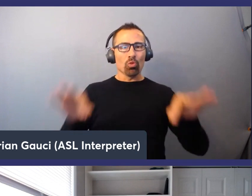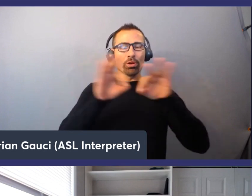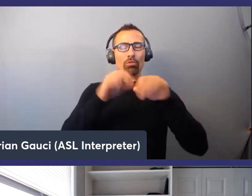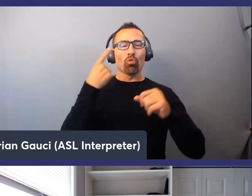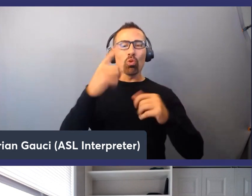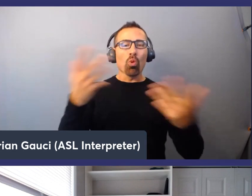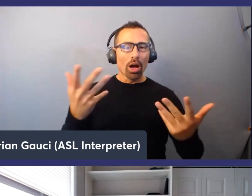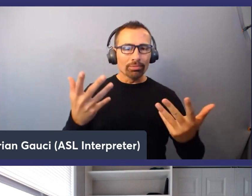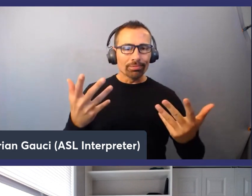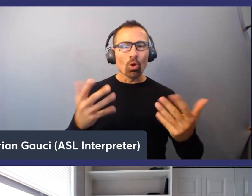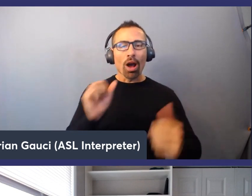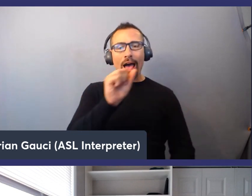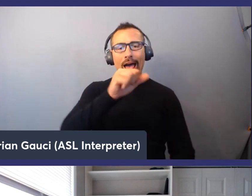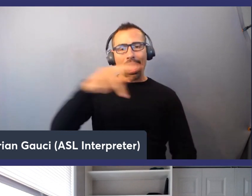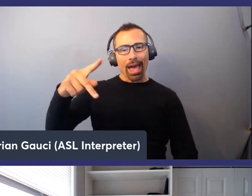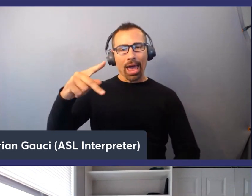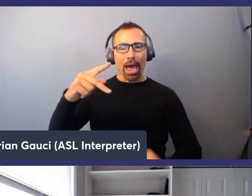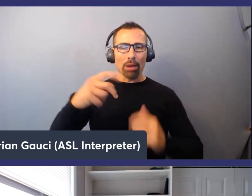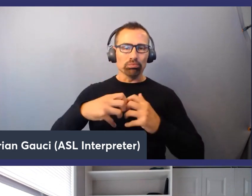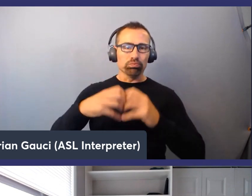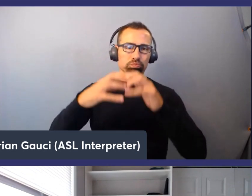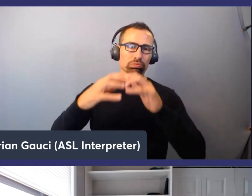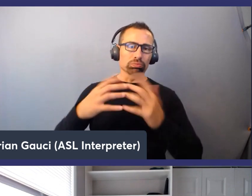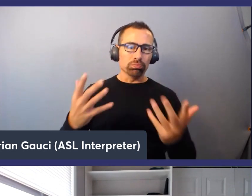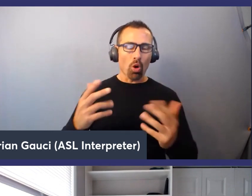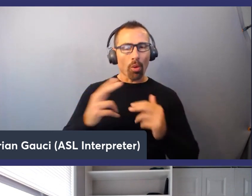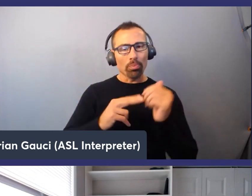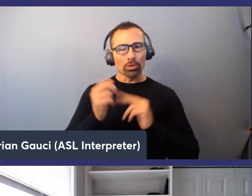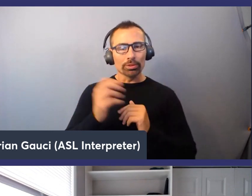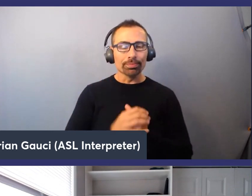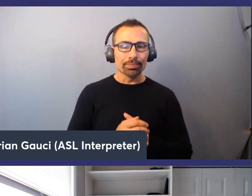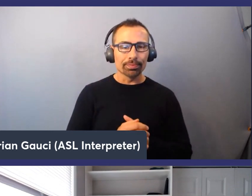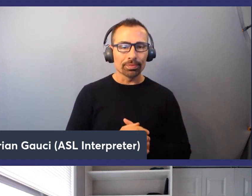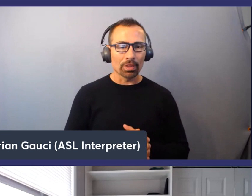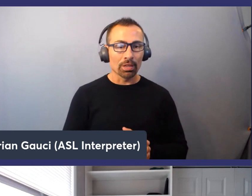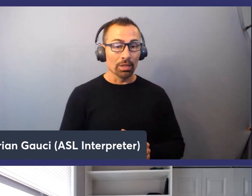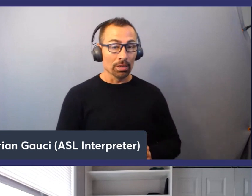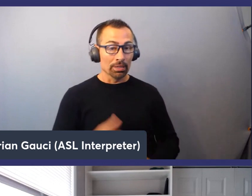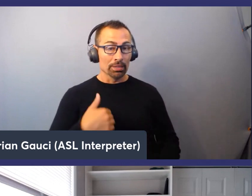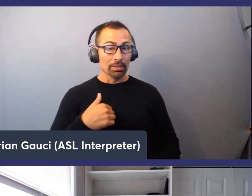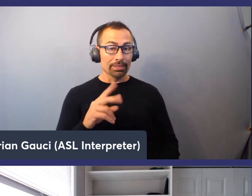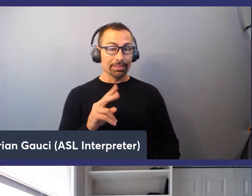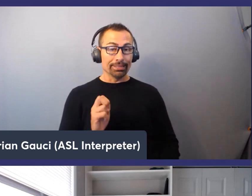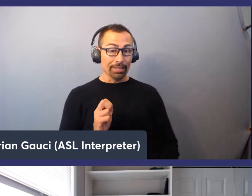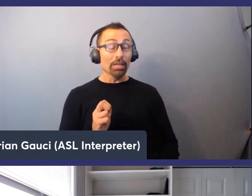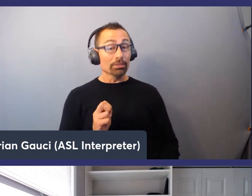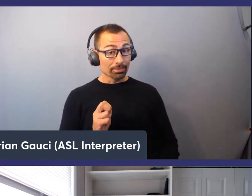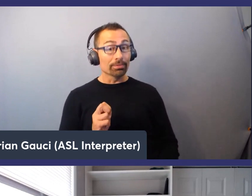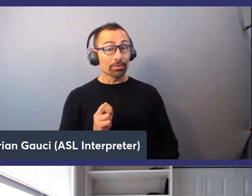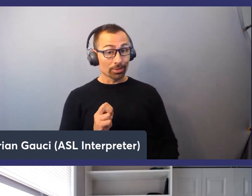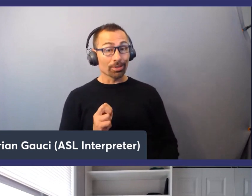Yeah, graph databases are super powerful when you have those relationship questions